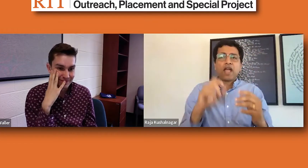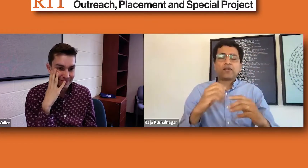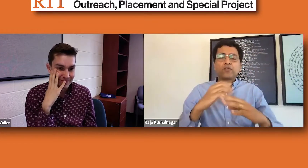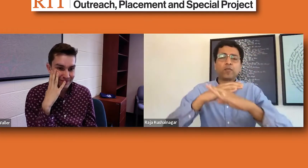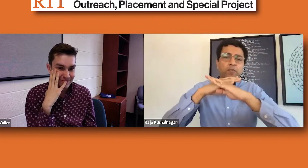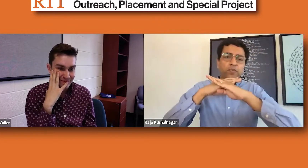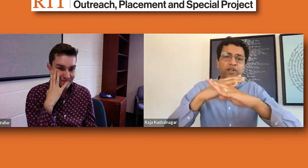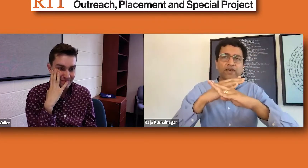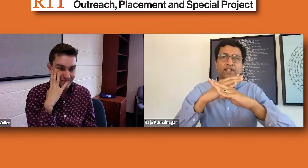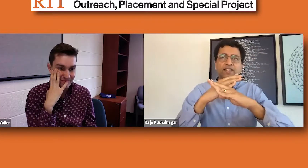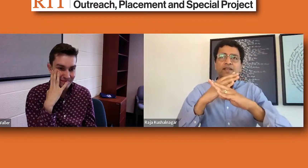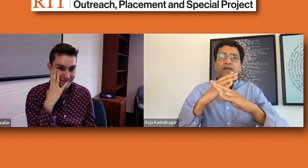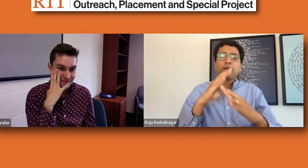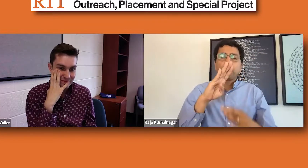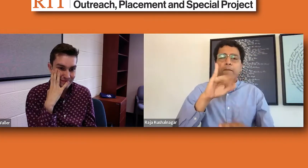under this technology field.